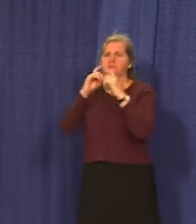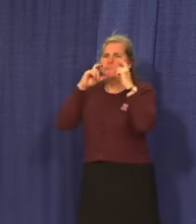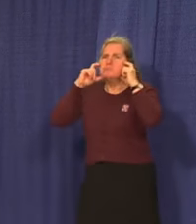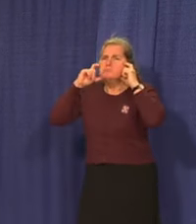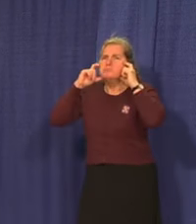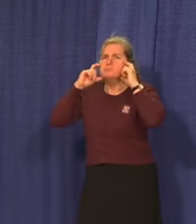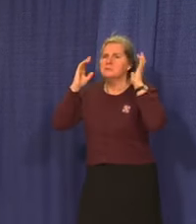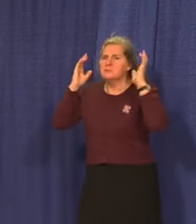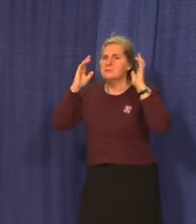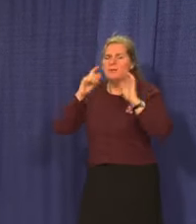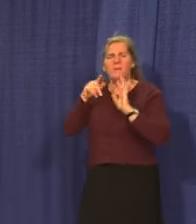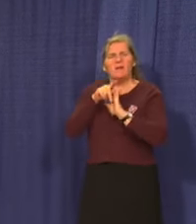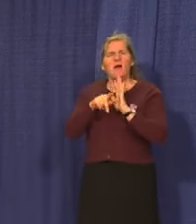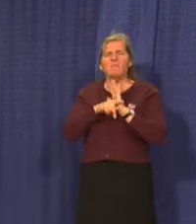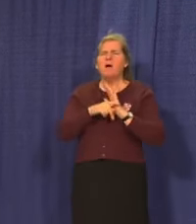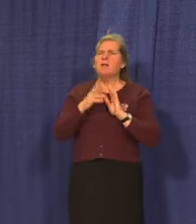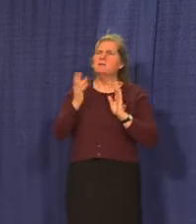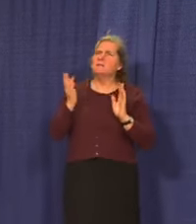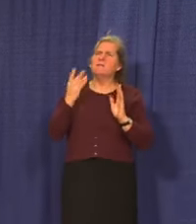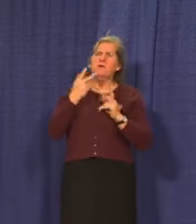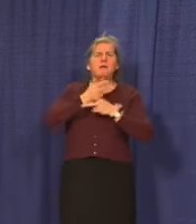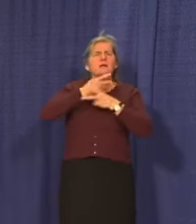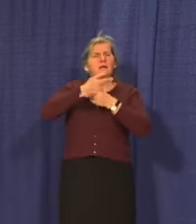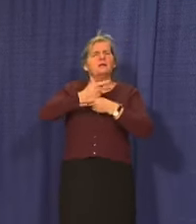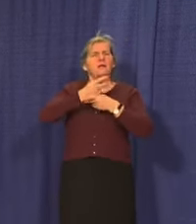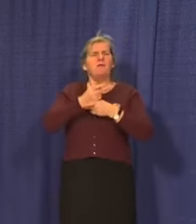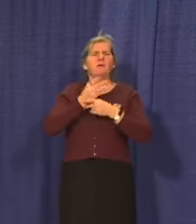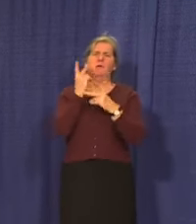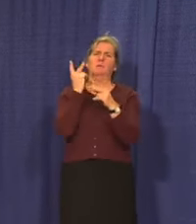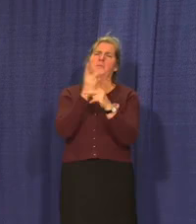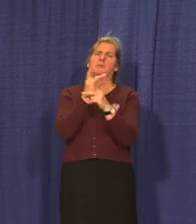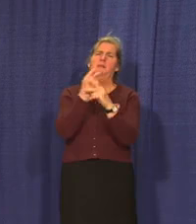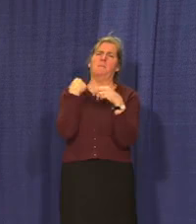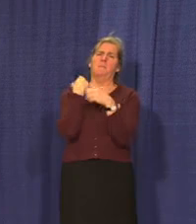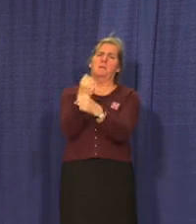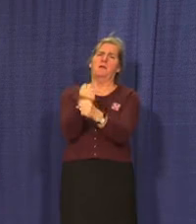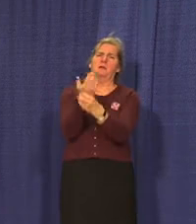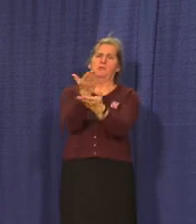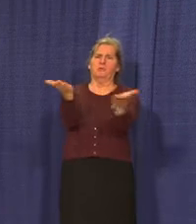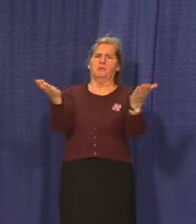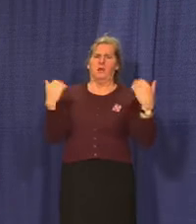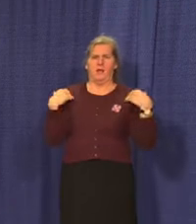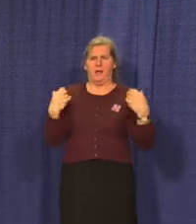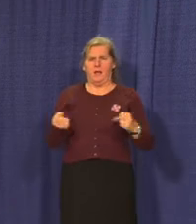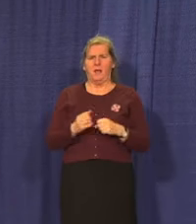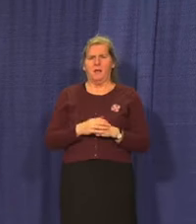THEY ARE PRECAUTIONARY MEASURES. THEY ARE MEANT TO PROTECT THE HEALTH AND SAFETY OF YUKONERS.